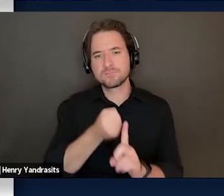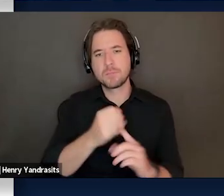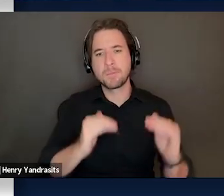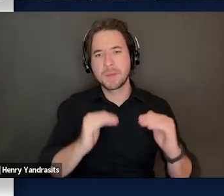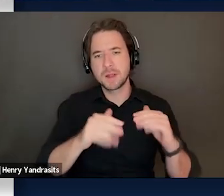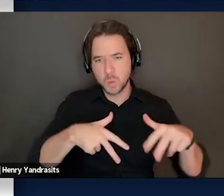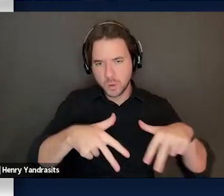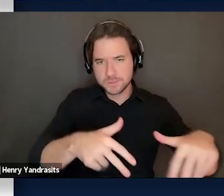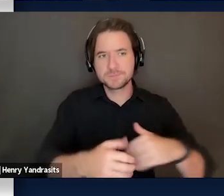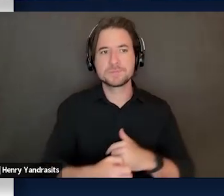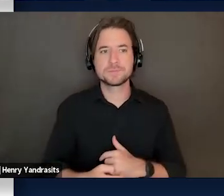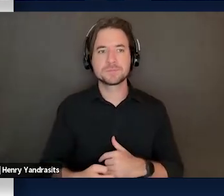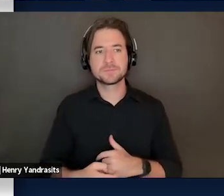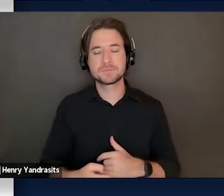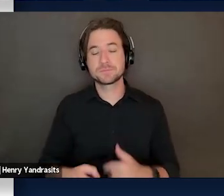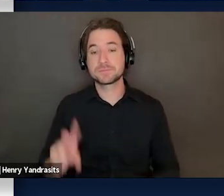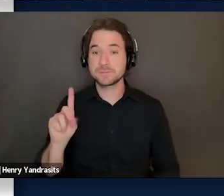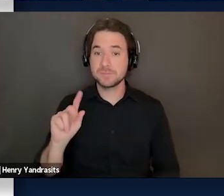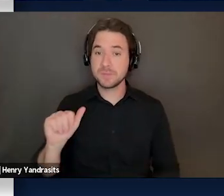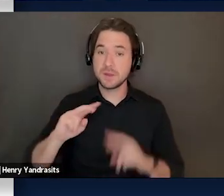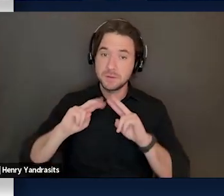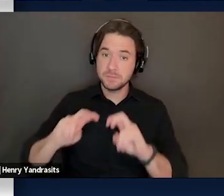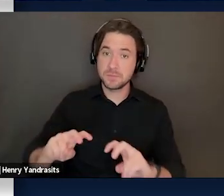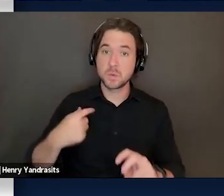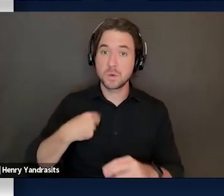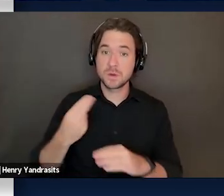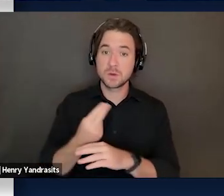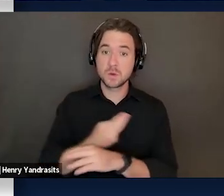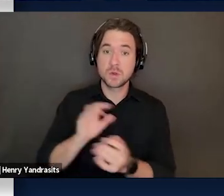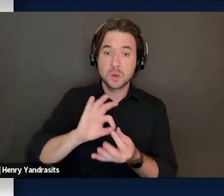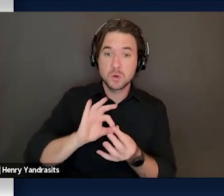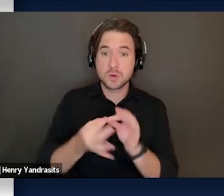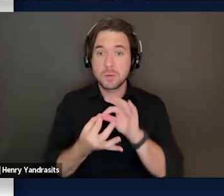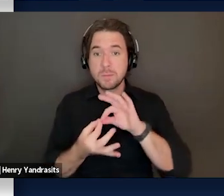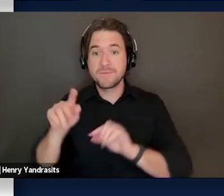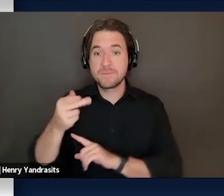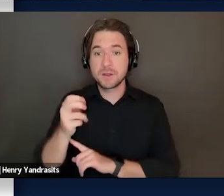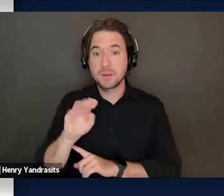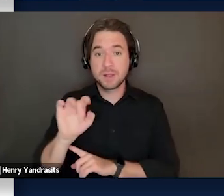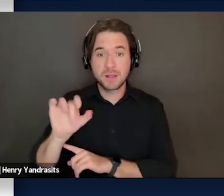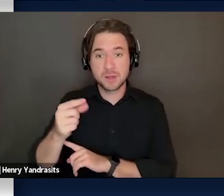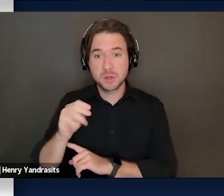Um, so for our data analysis, we use interpretive phenomenological analysis, or IPA.